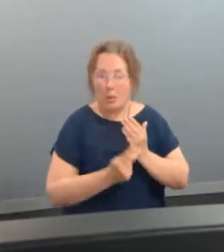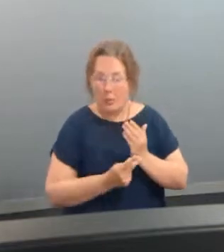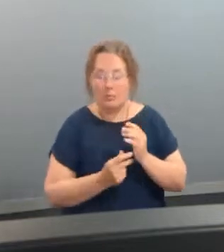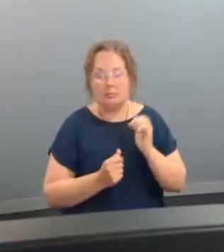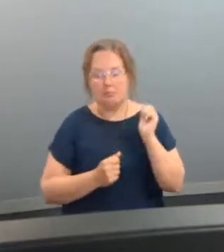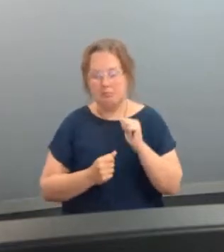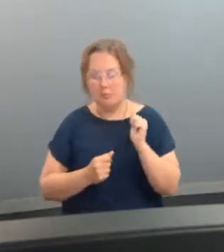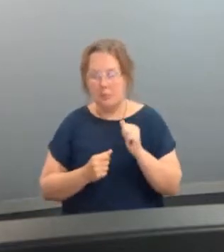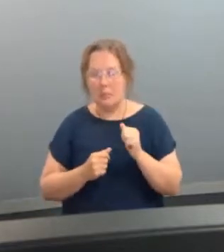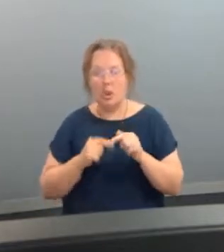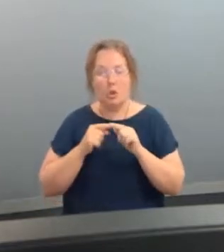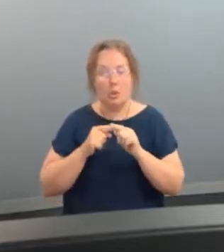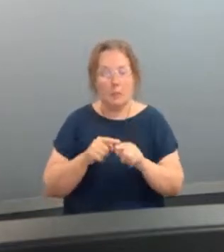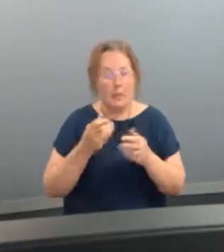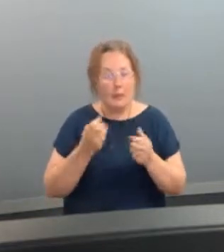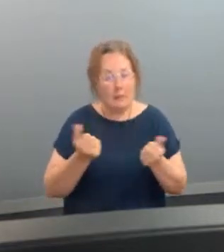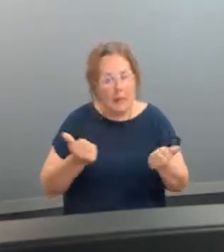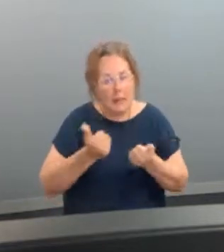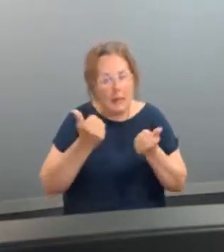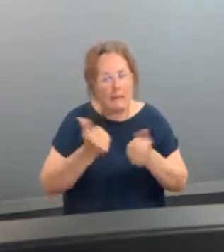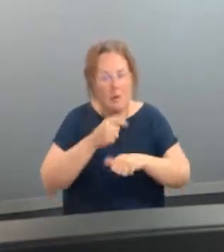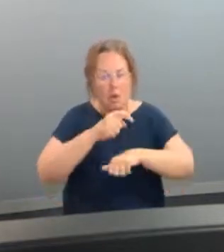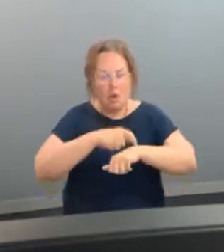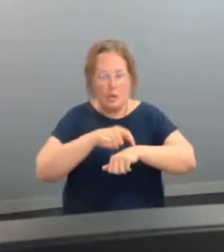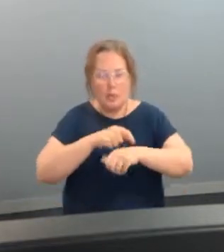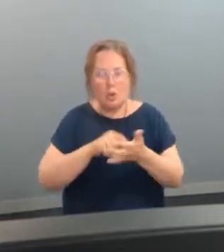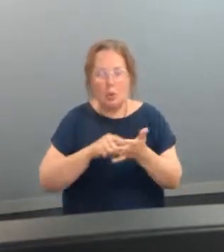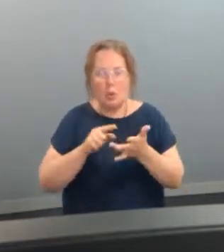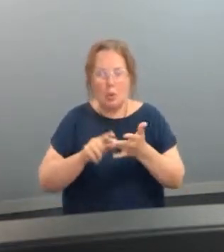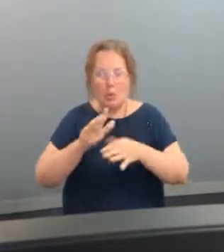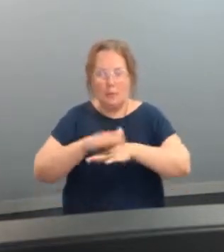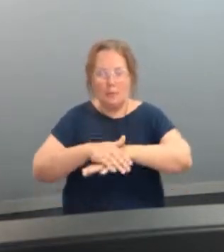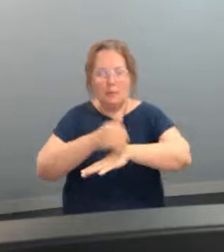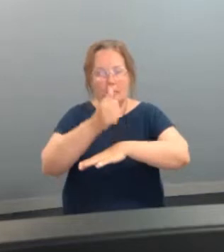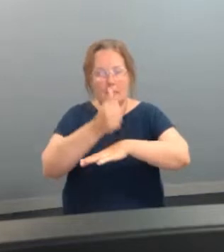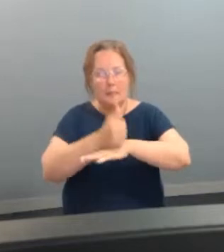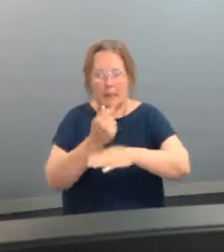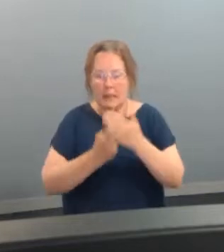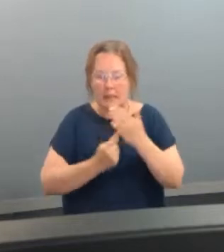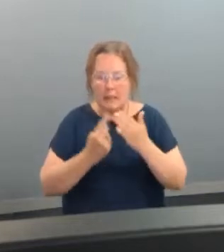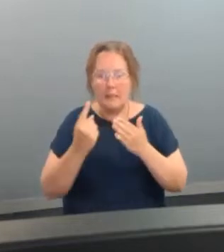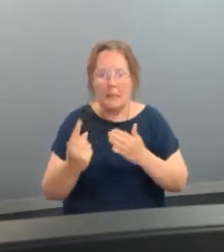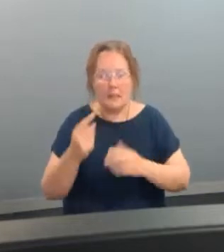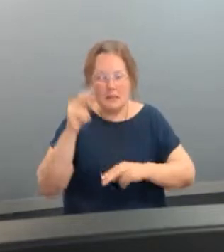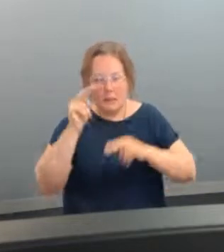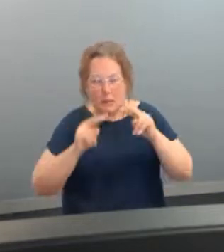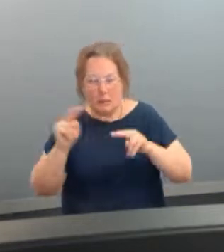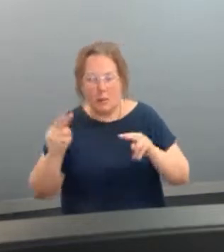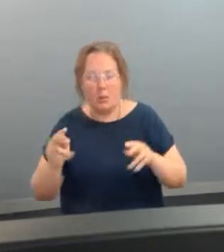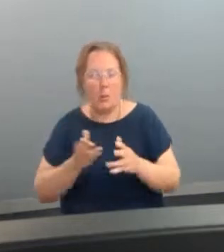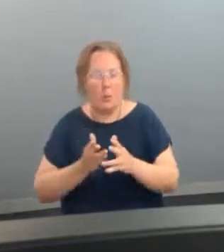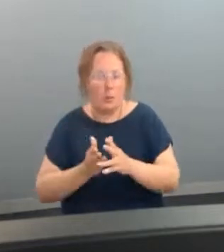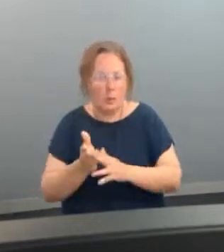going on at the moment adds well. as well. » Certainly in terms of having